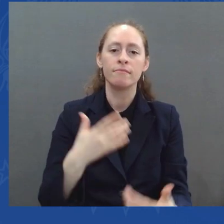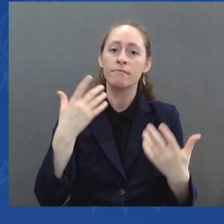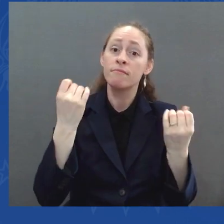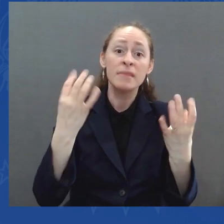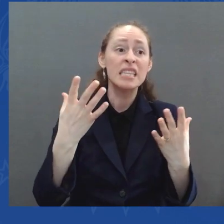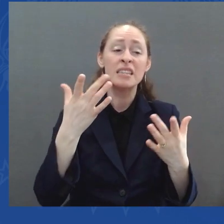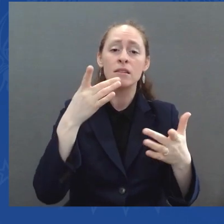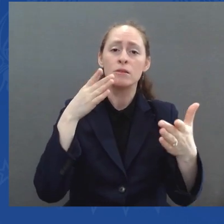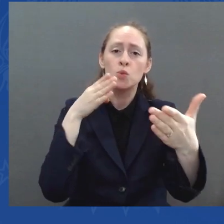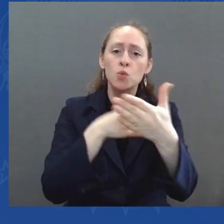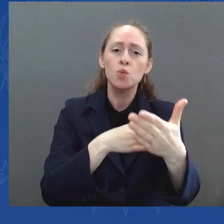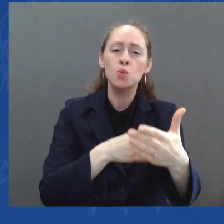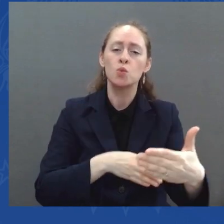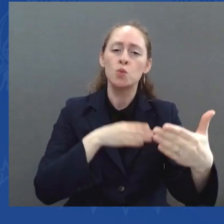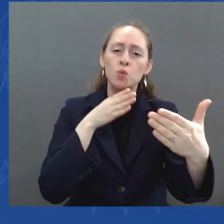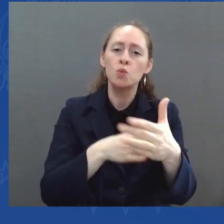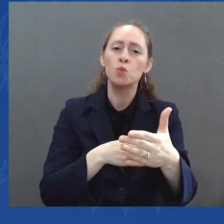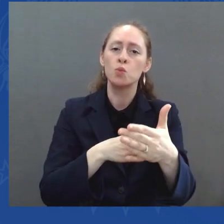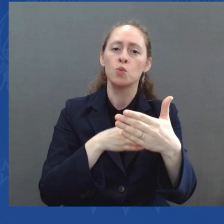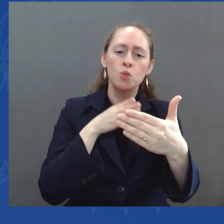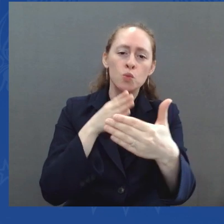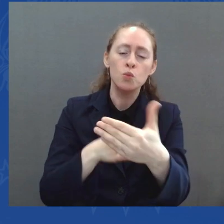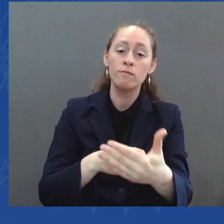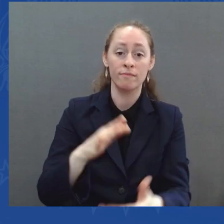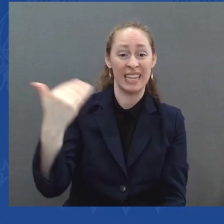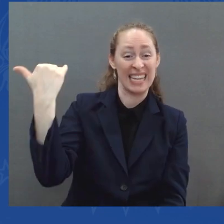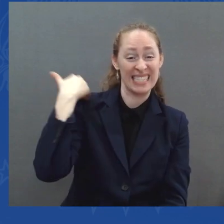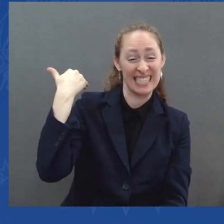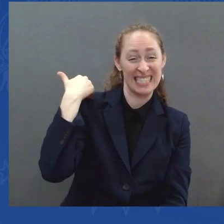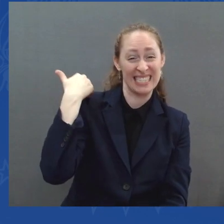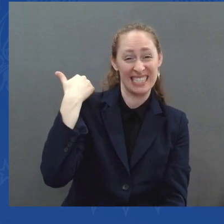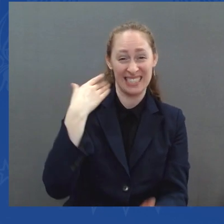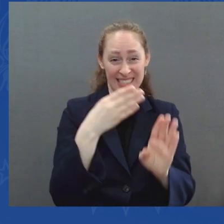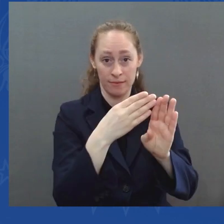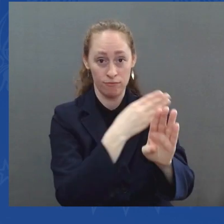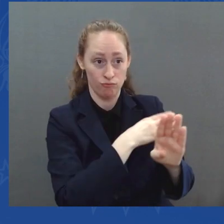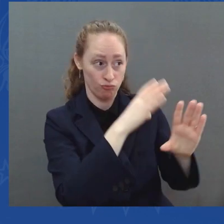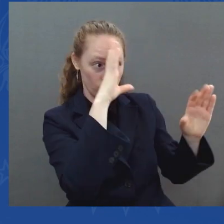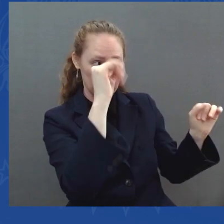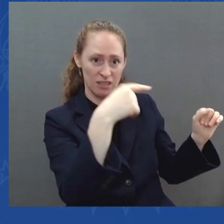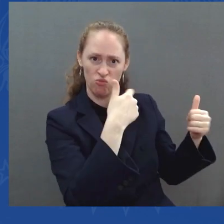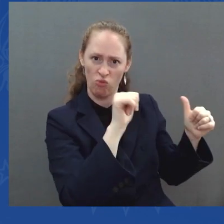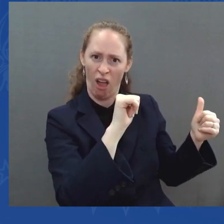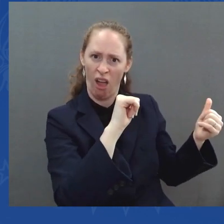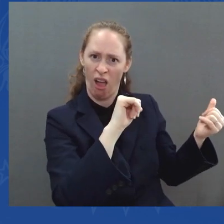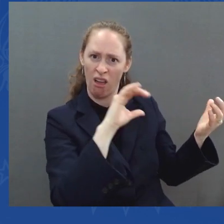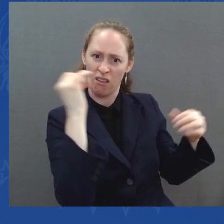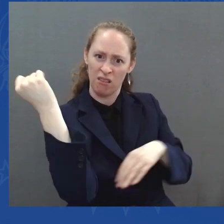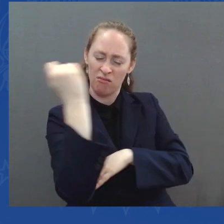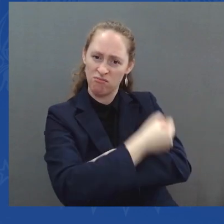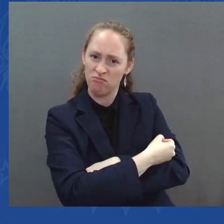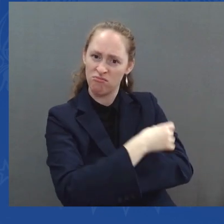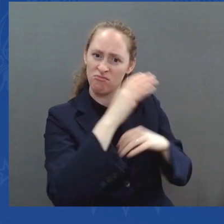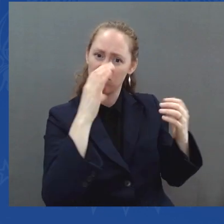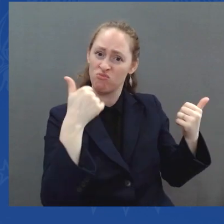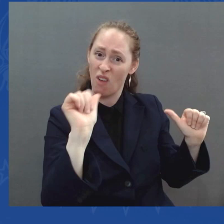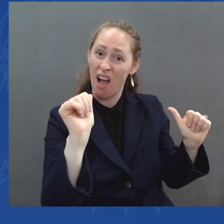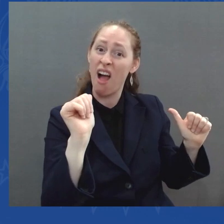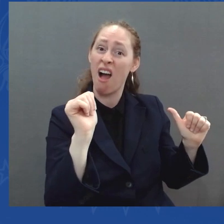by Republicans in Congress. In fact, just last month, the distinguished senator from Wisconsin said